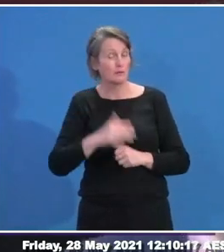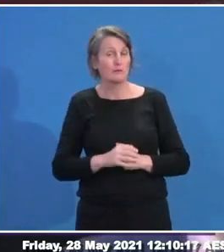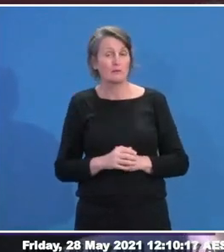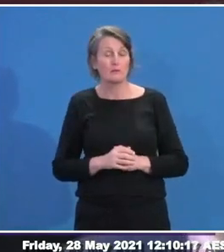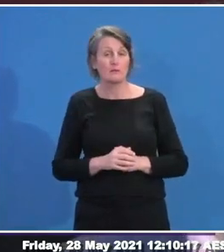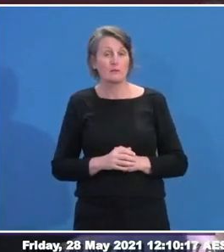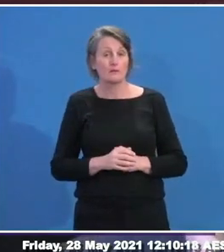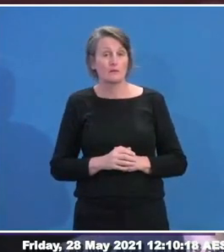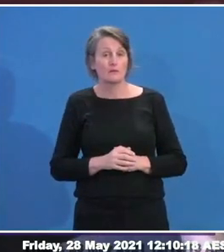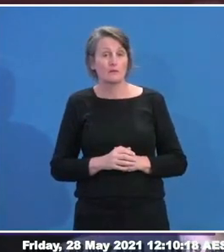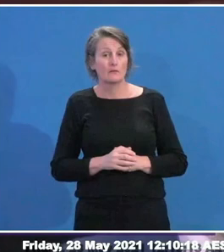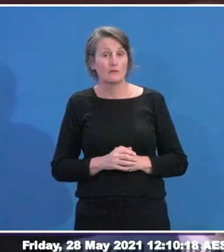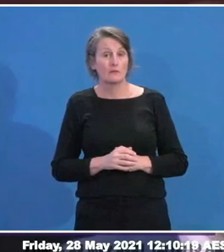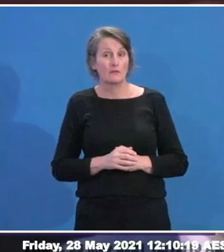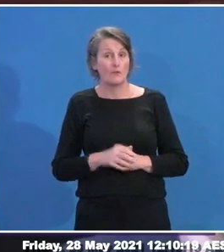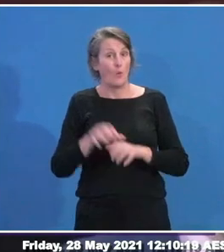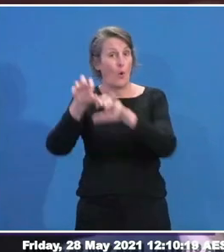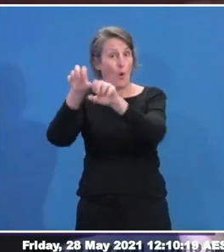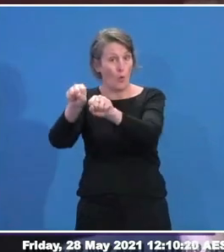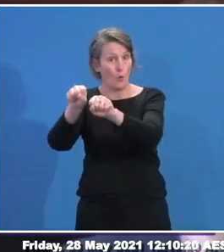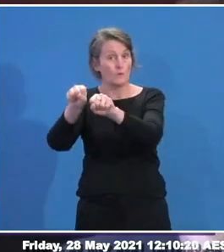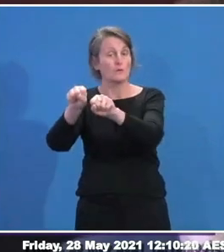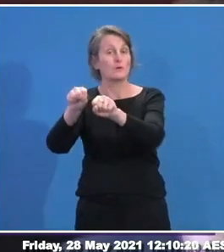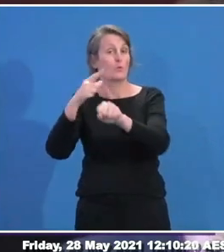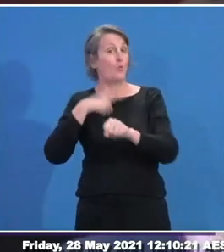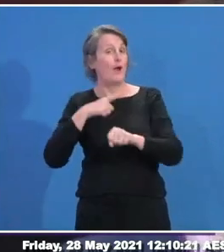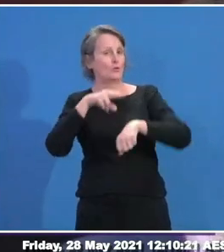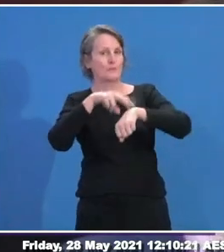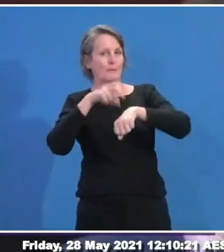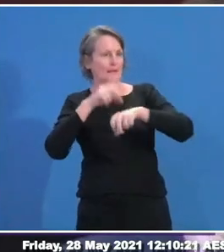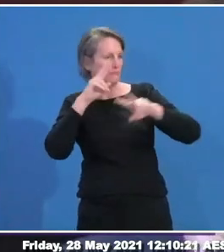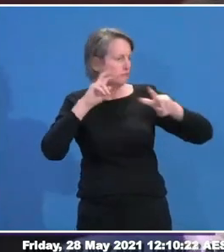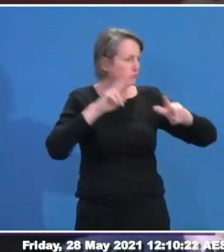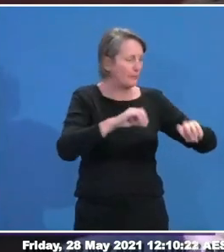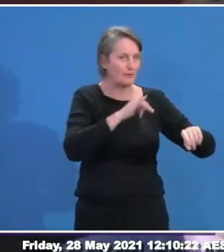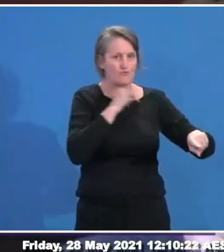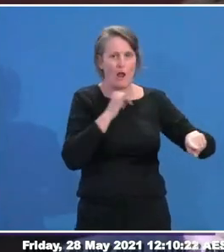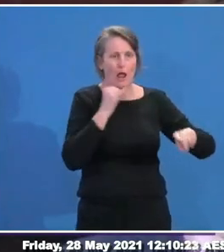investigation was put on hold so as not to compromise the criminal investigation? I believe so.